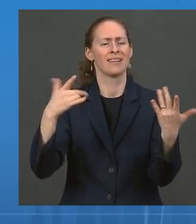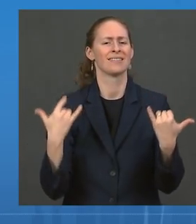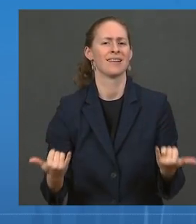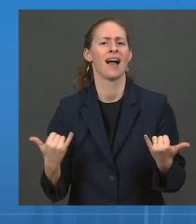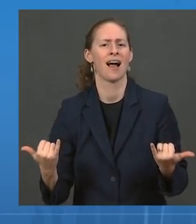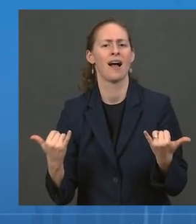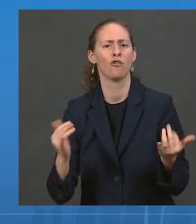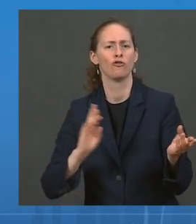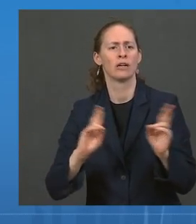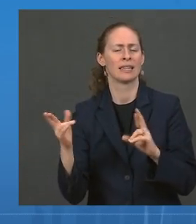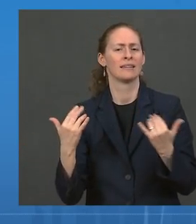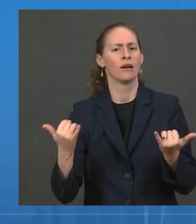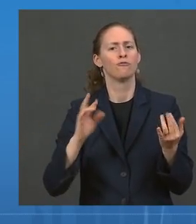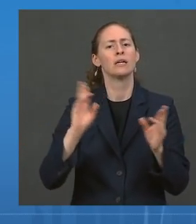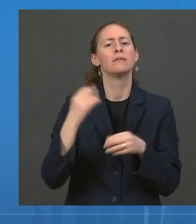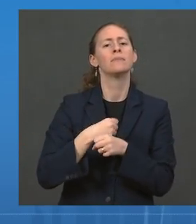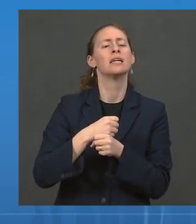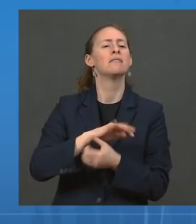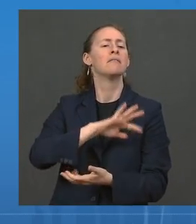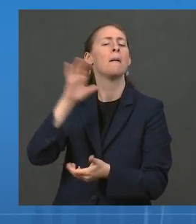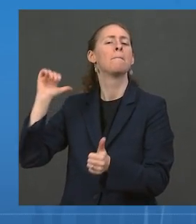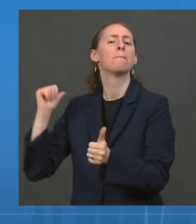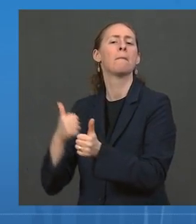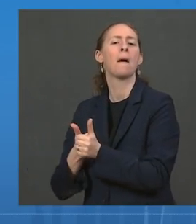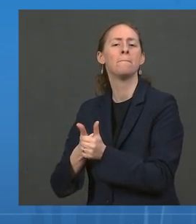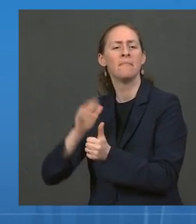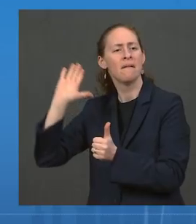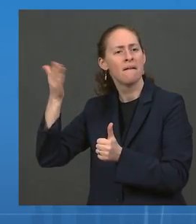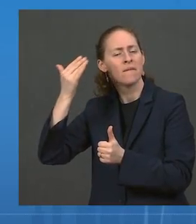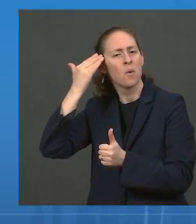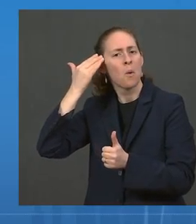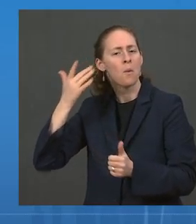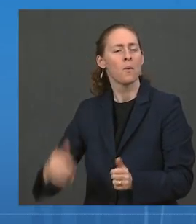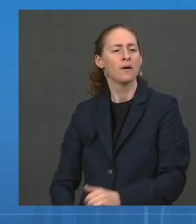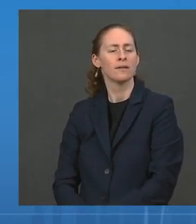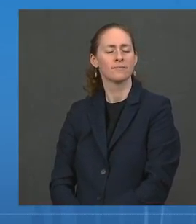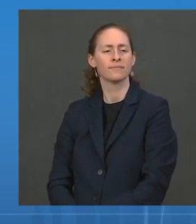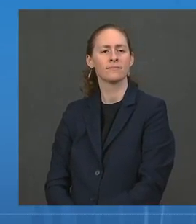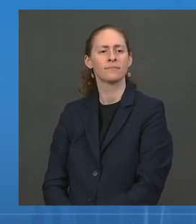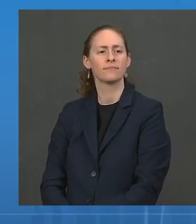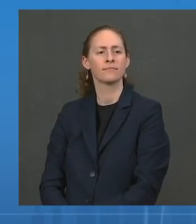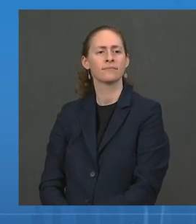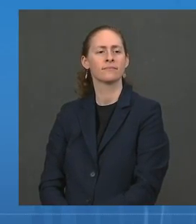Importantly, initial production could provide more mRNA COVID vaccines for the world.